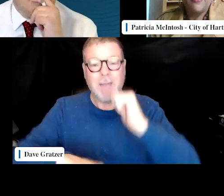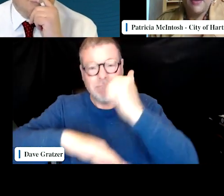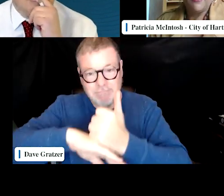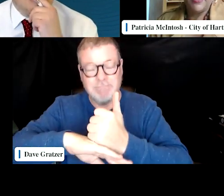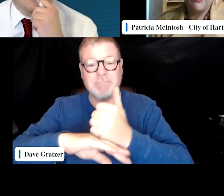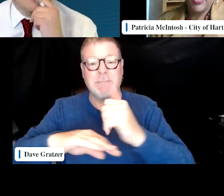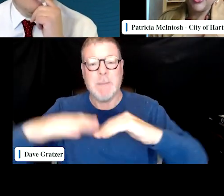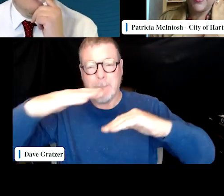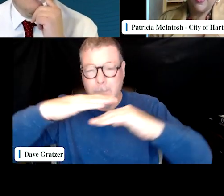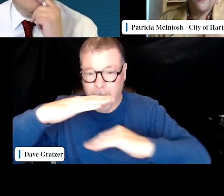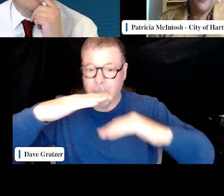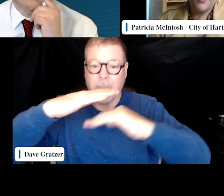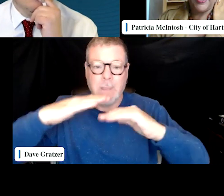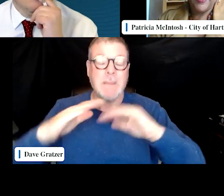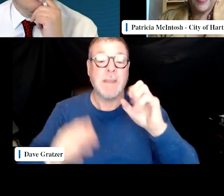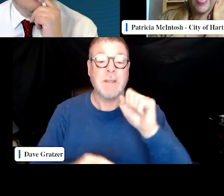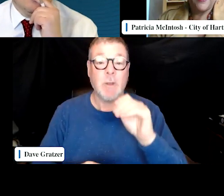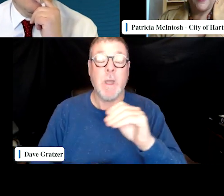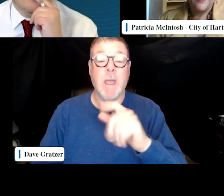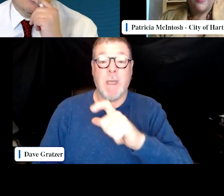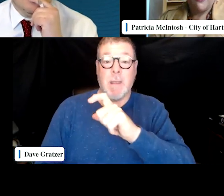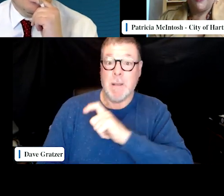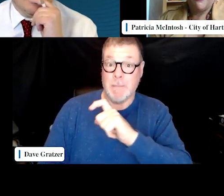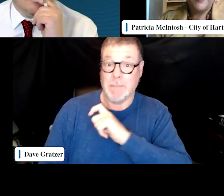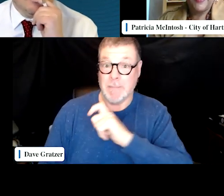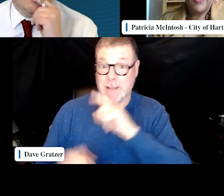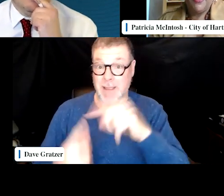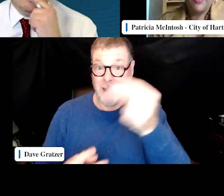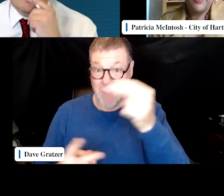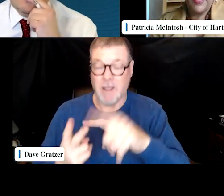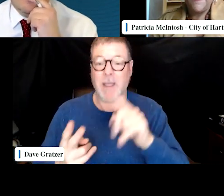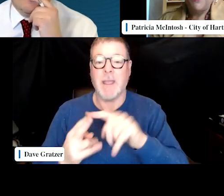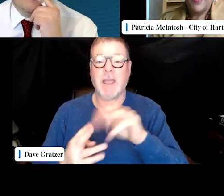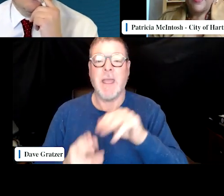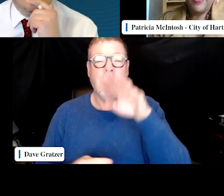And that was really working, just Hartford Police and our mobile crisis team through the state,